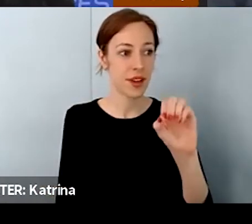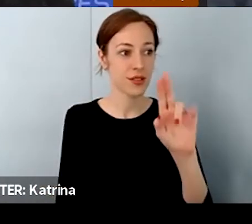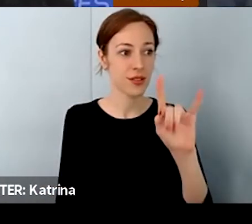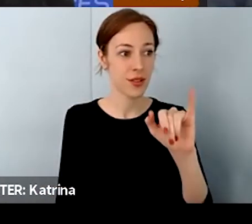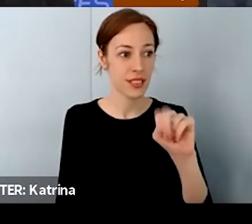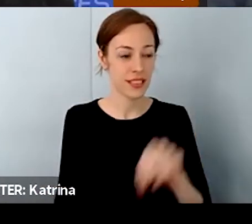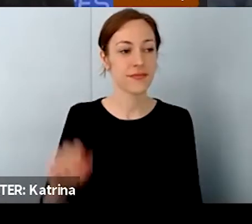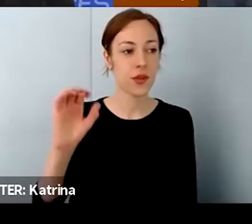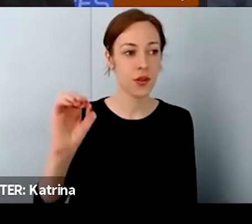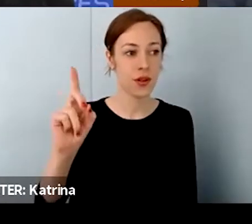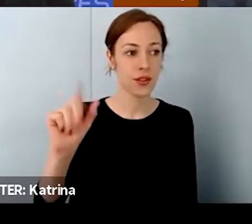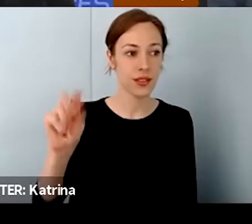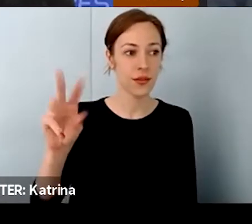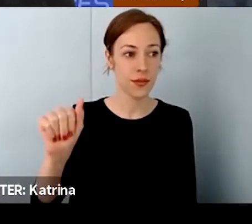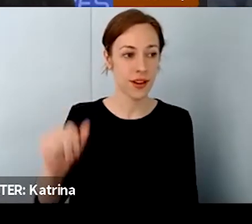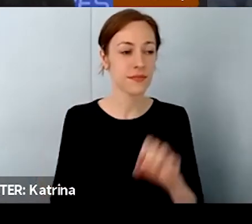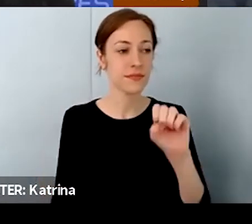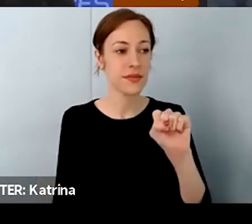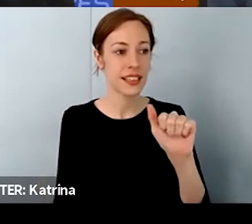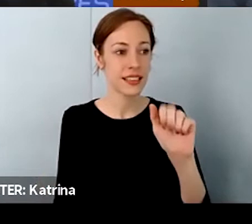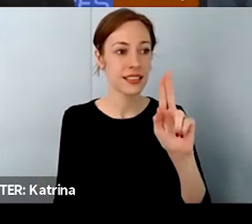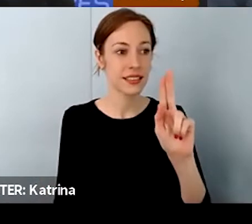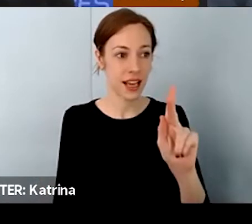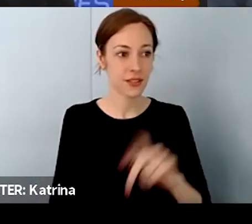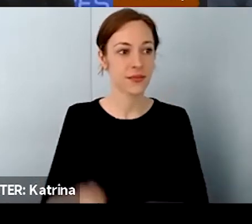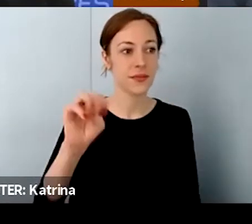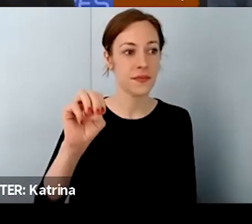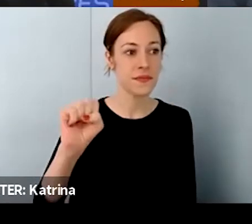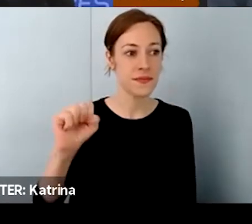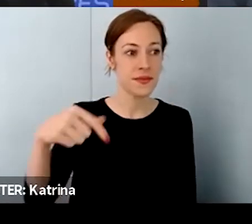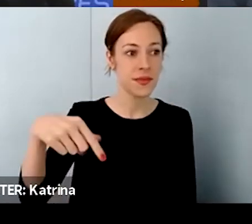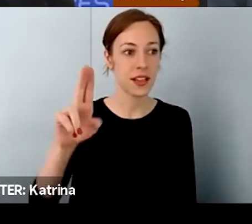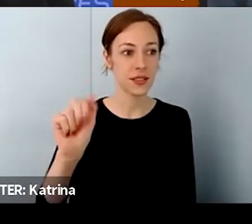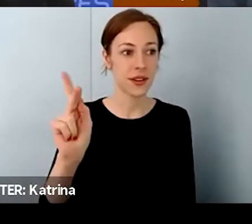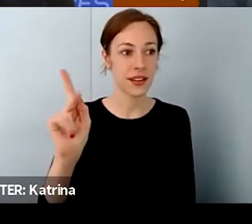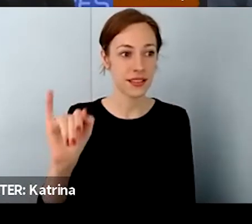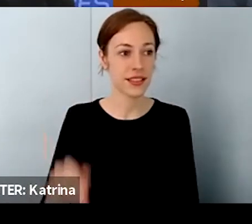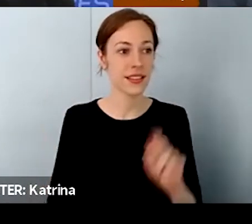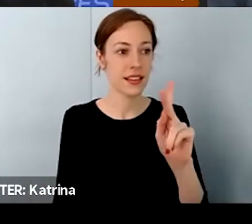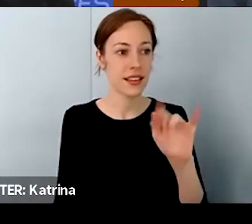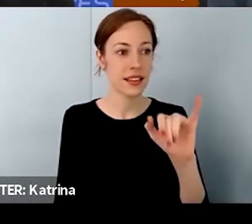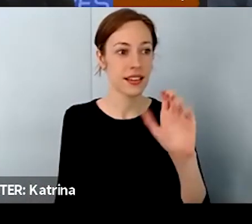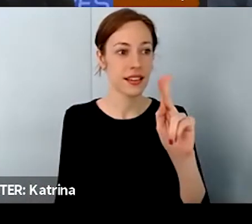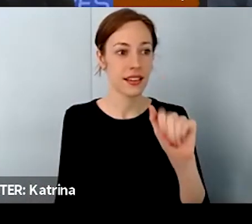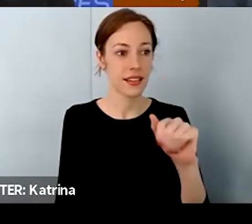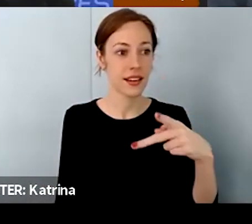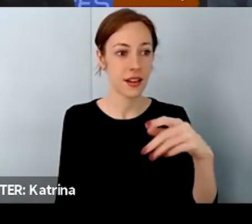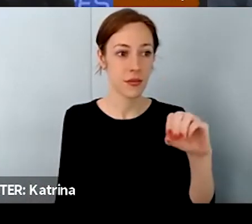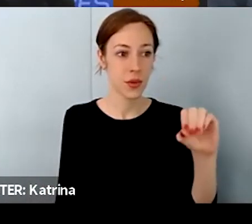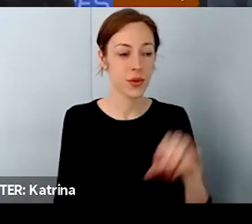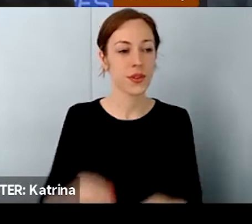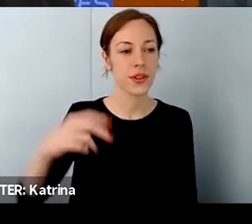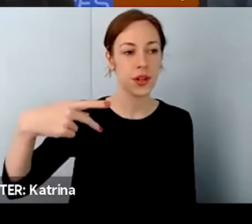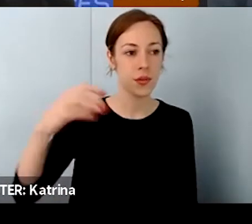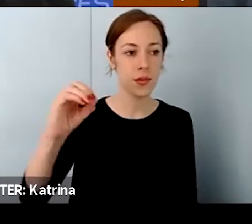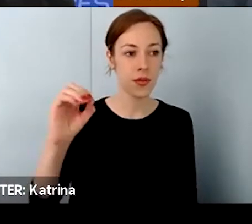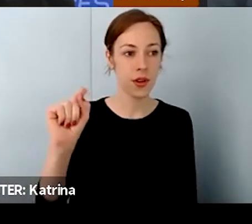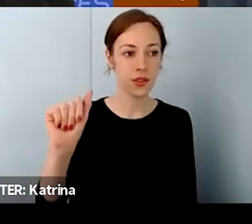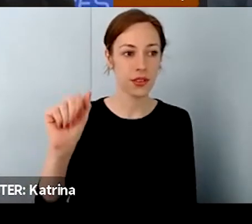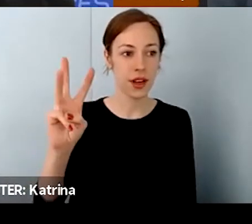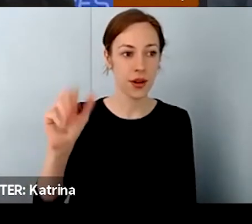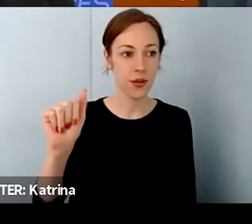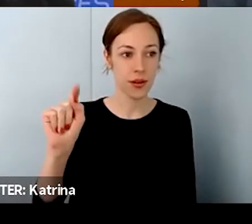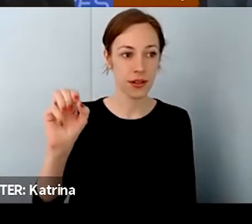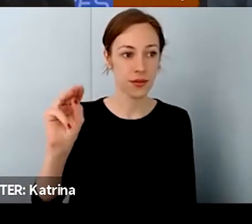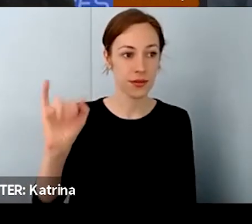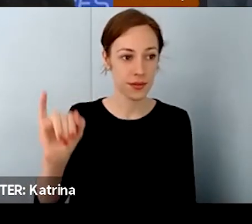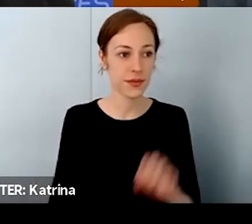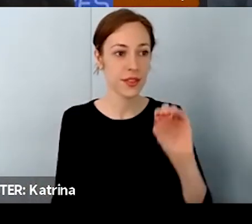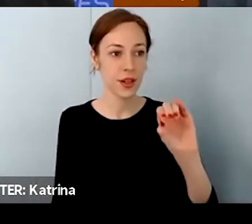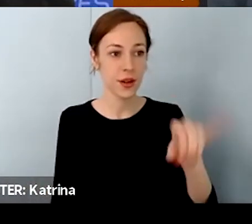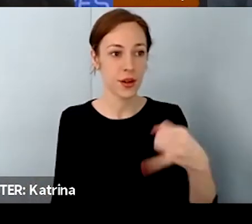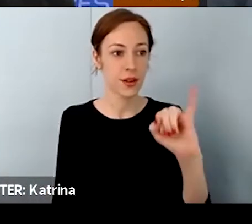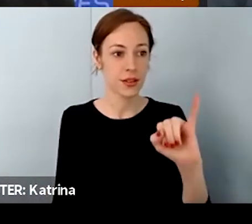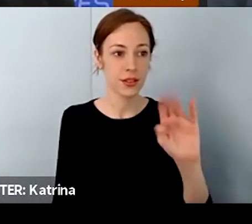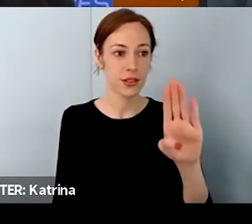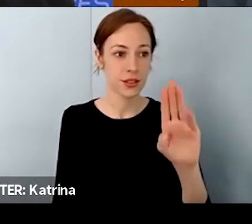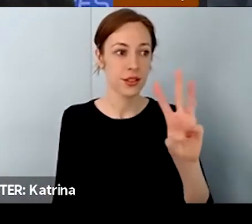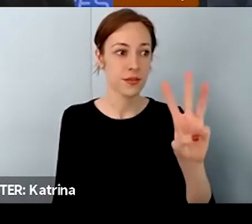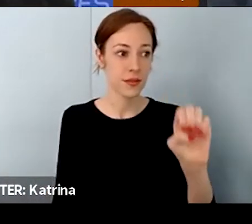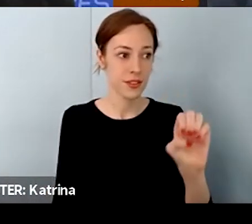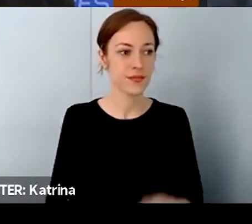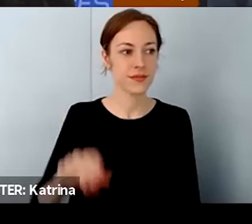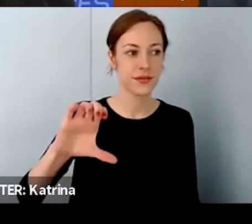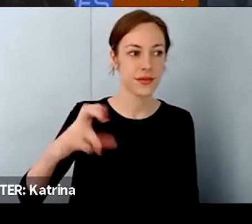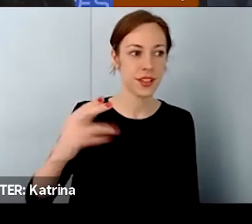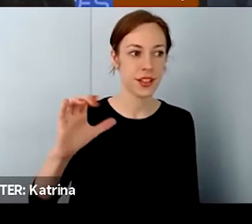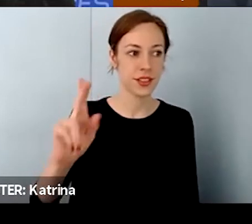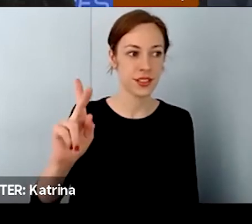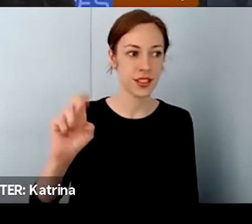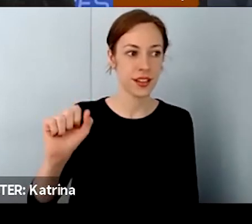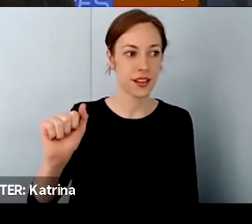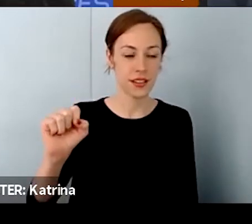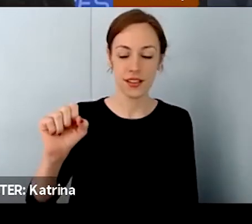This acknowledgement demonstrates a commitment to beginning the process of working to dismantle the ongoing legacies of settler colonialism acknowledgments invite us to ask, what does it mean to live in a post and Neo colonial world.